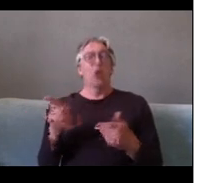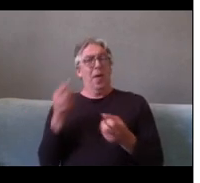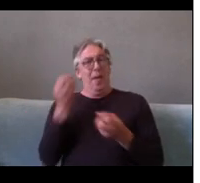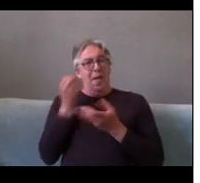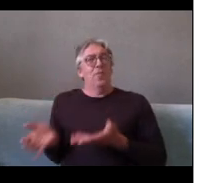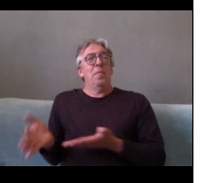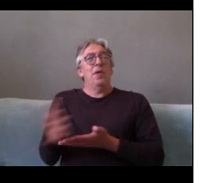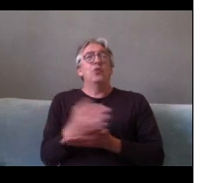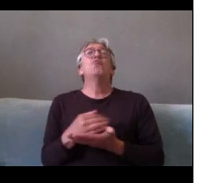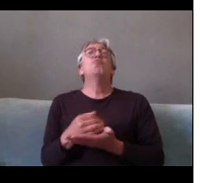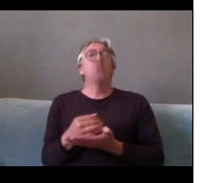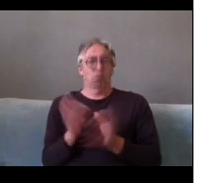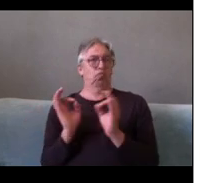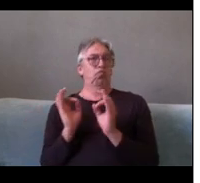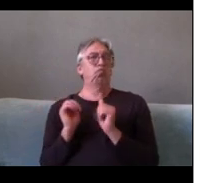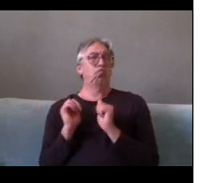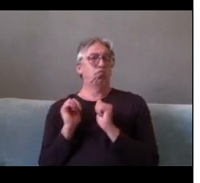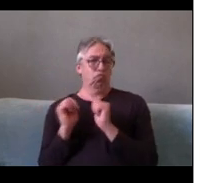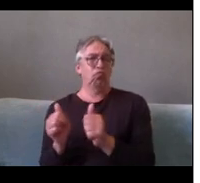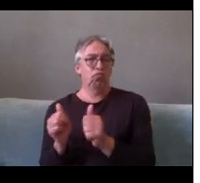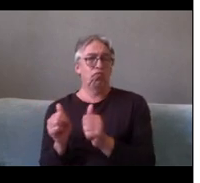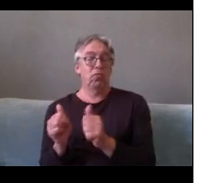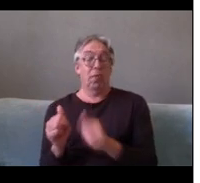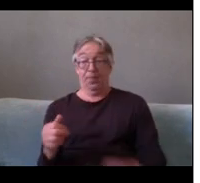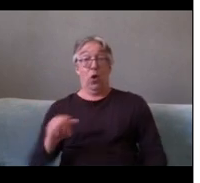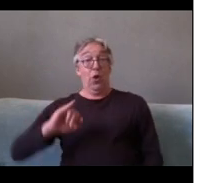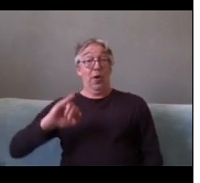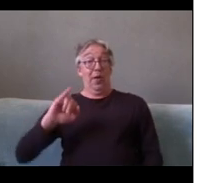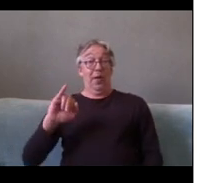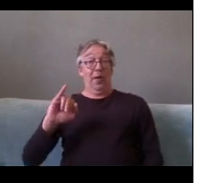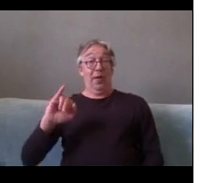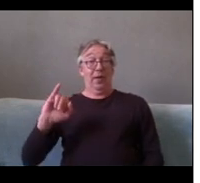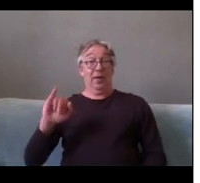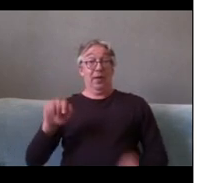So in January this year we held our stakeholders meeting